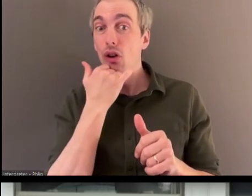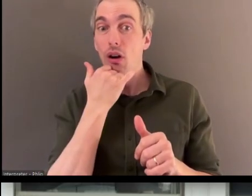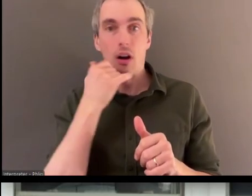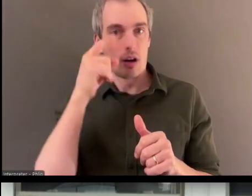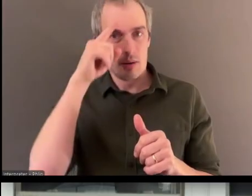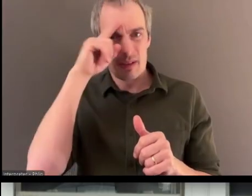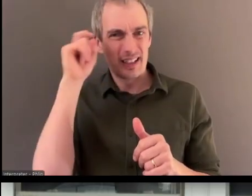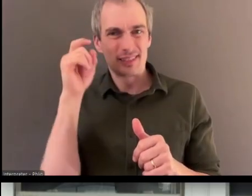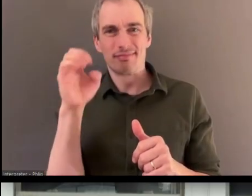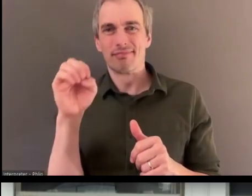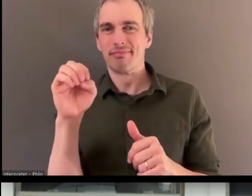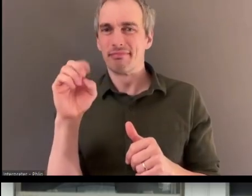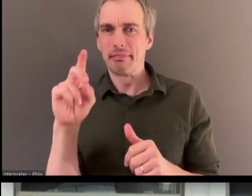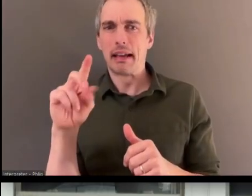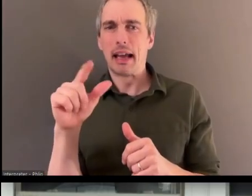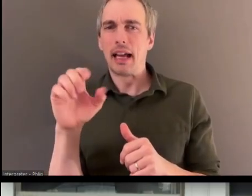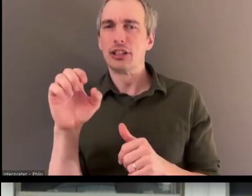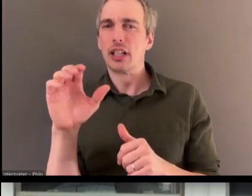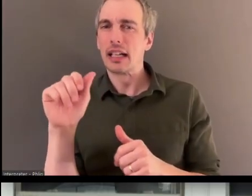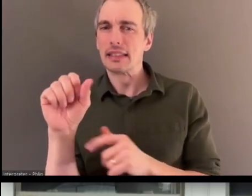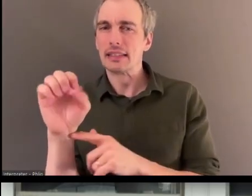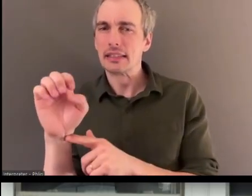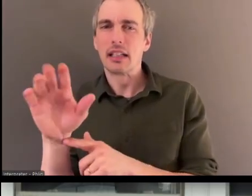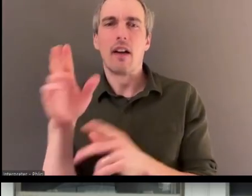the visual H3 and H4 looking very similar.